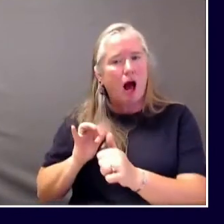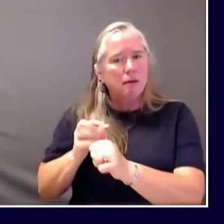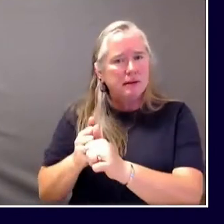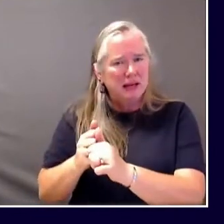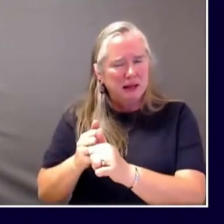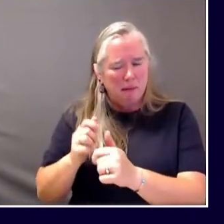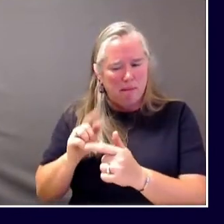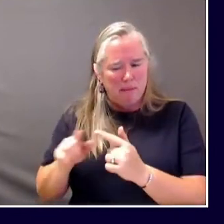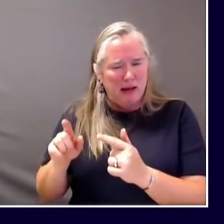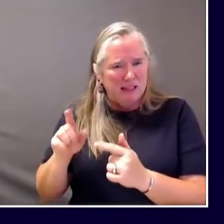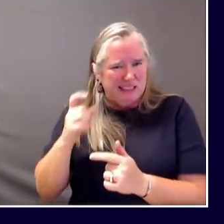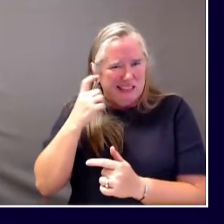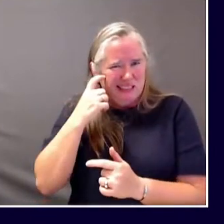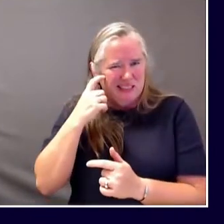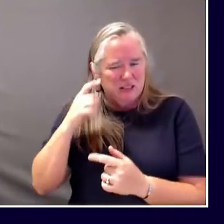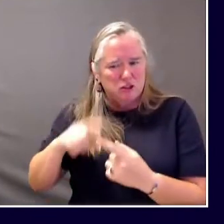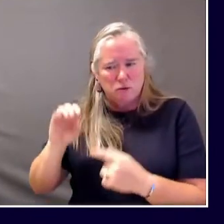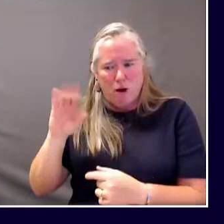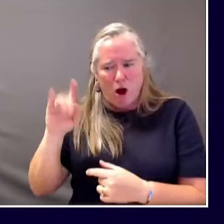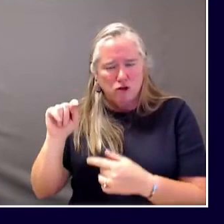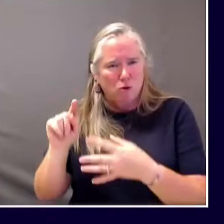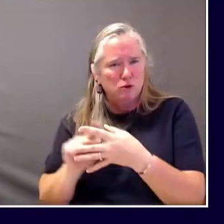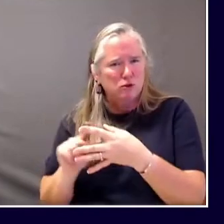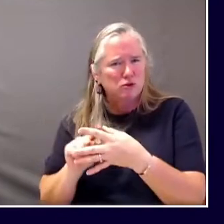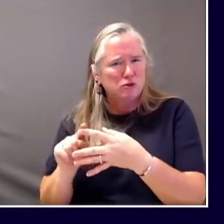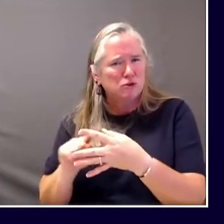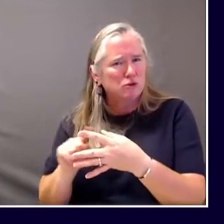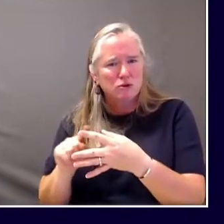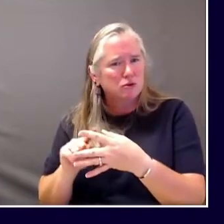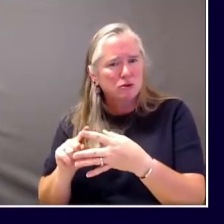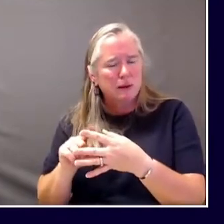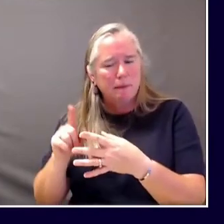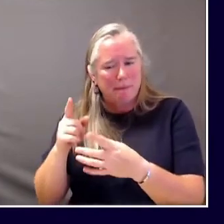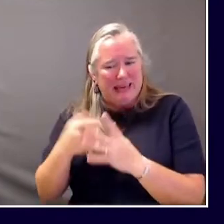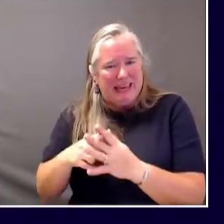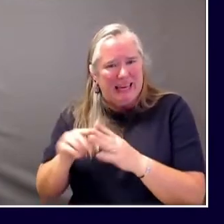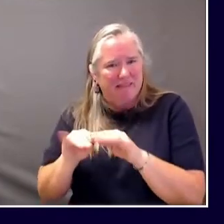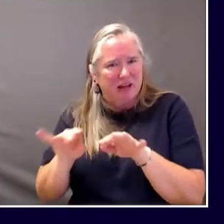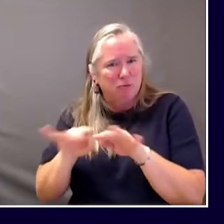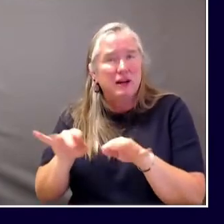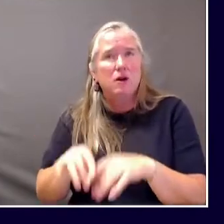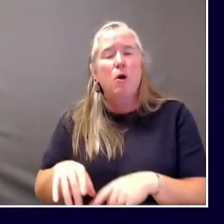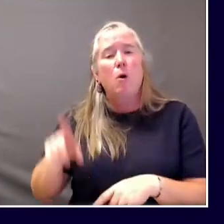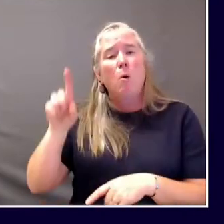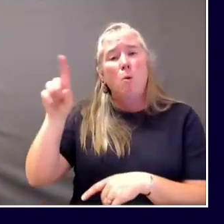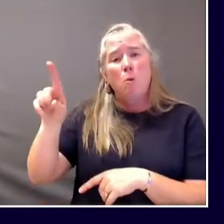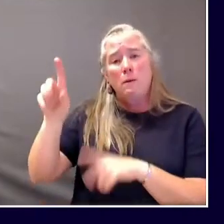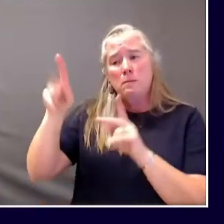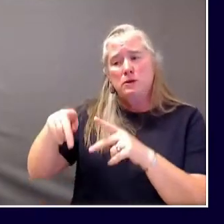beginning of the outbreak at censored from a listener who was